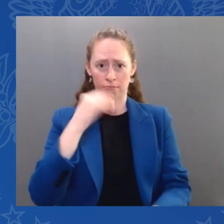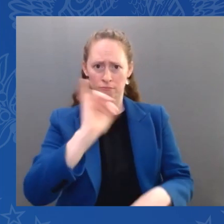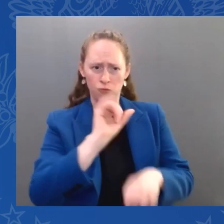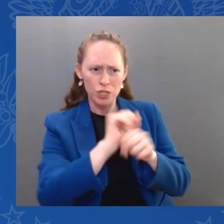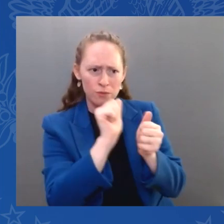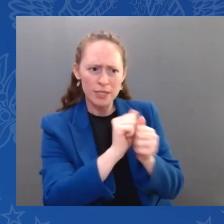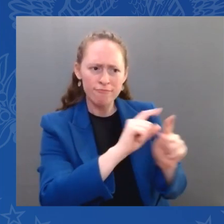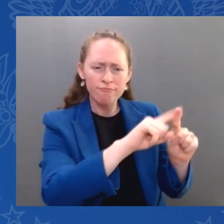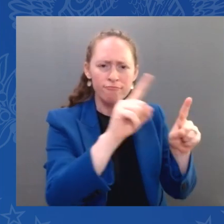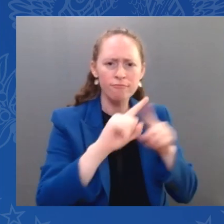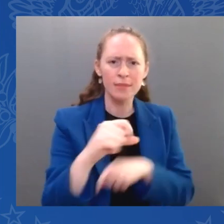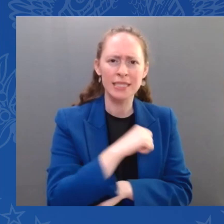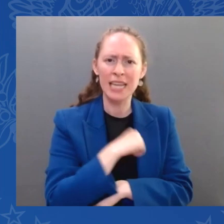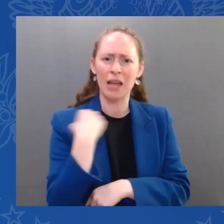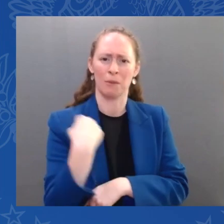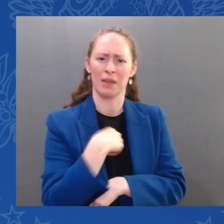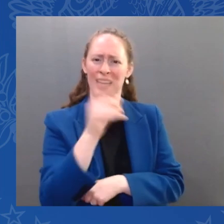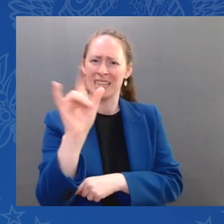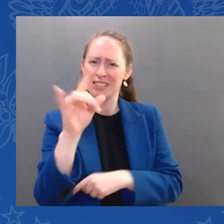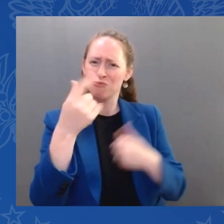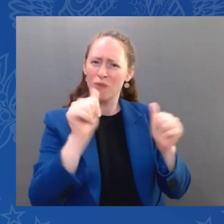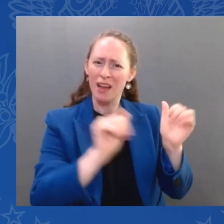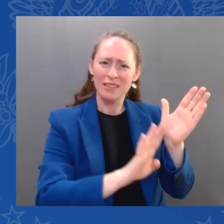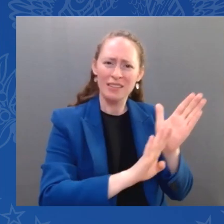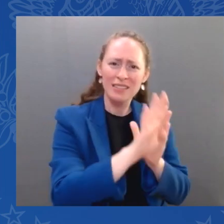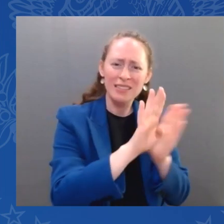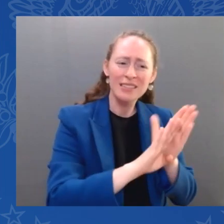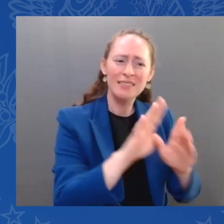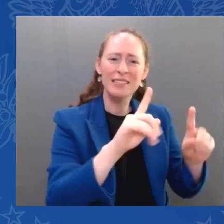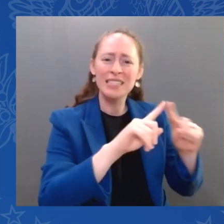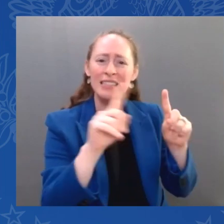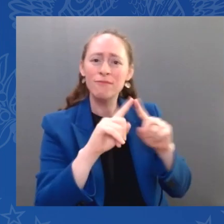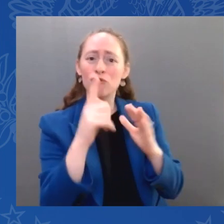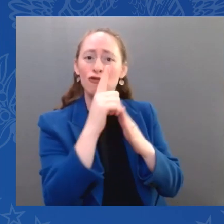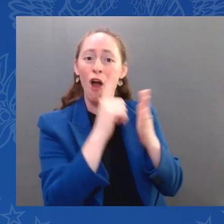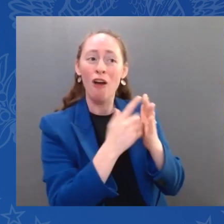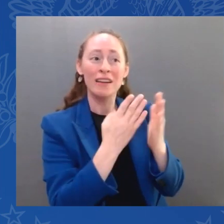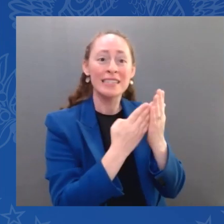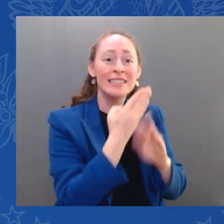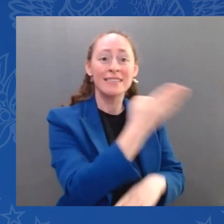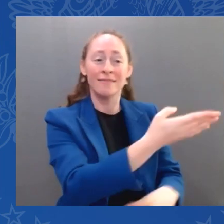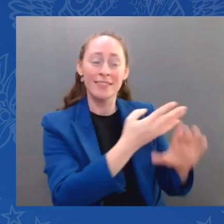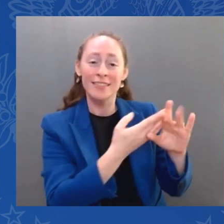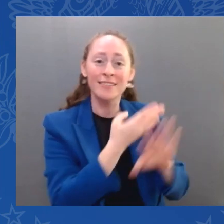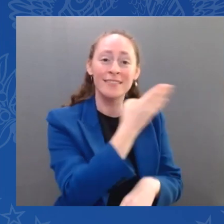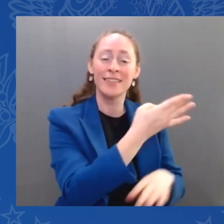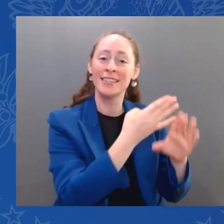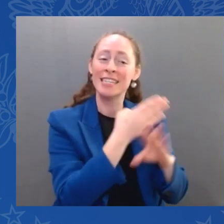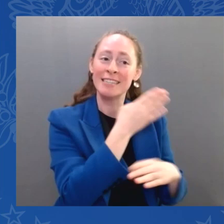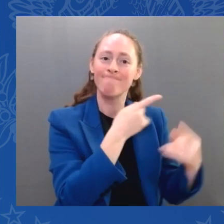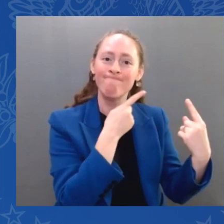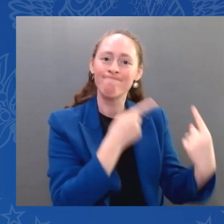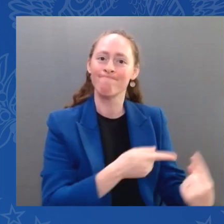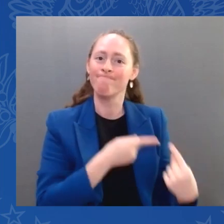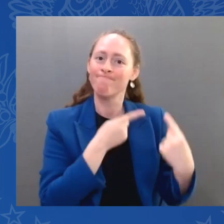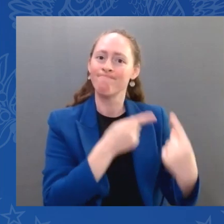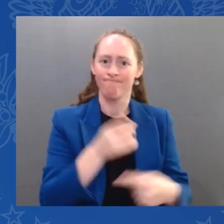So, I knew and I know now, as so many of you do, that we are overdue in getting this work done.